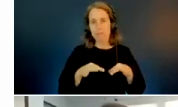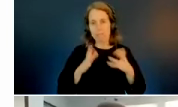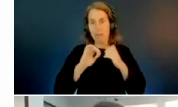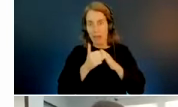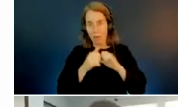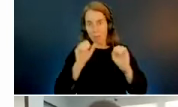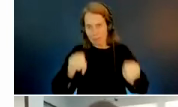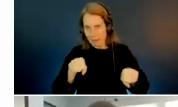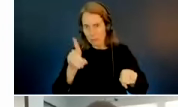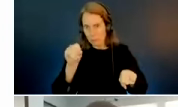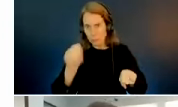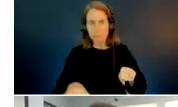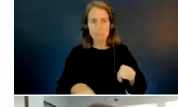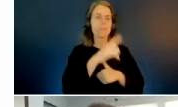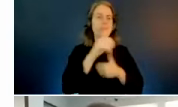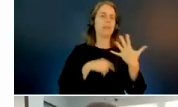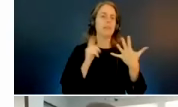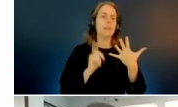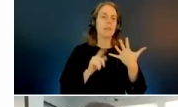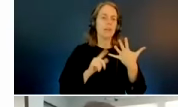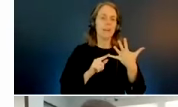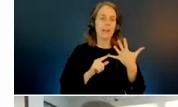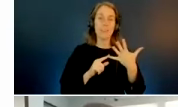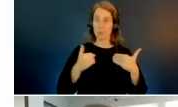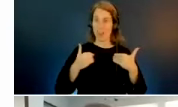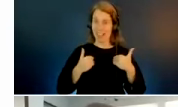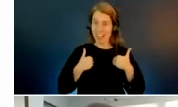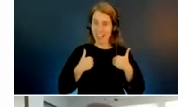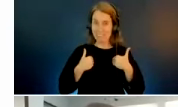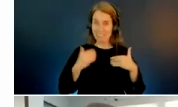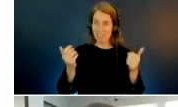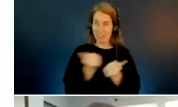all the documents i need? That's something that again might change before we get to election day